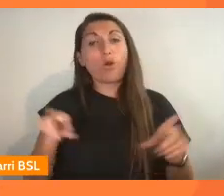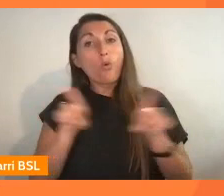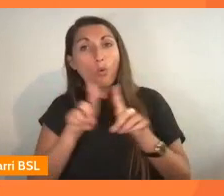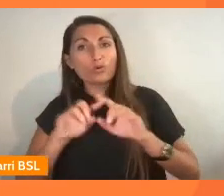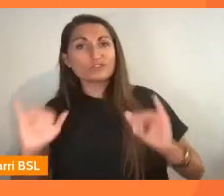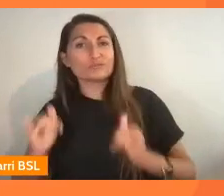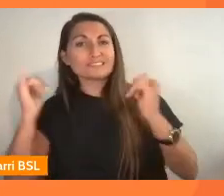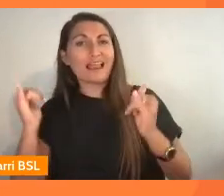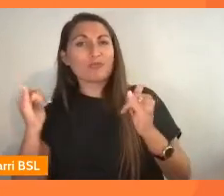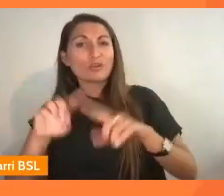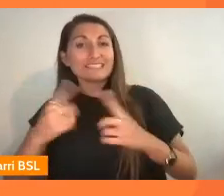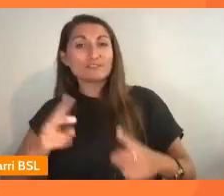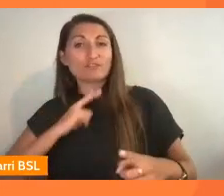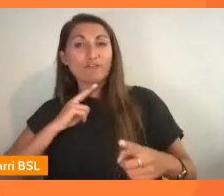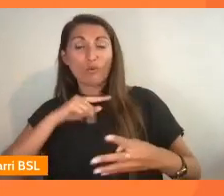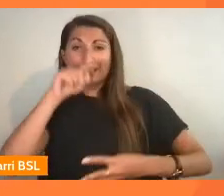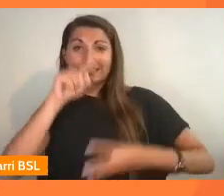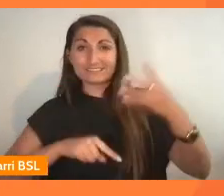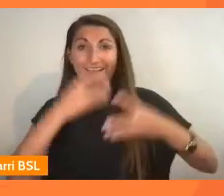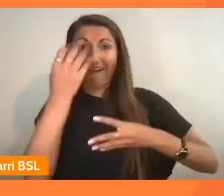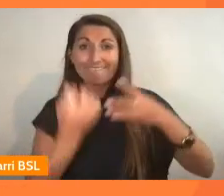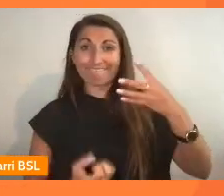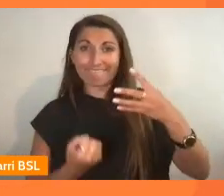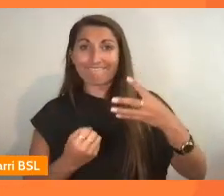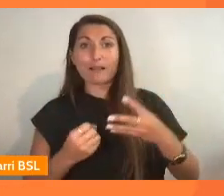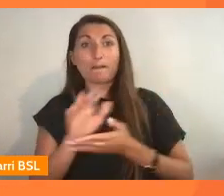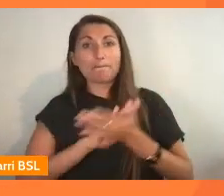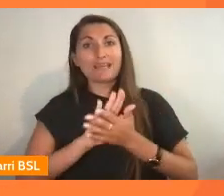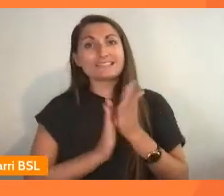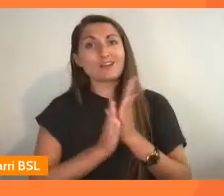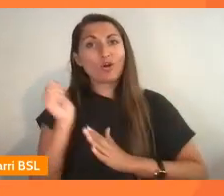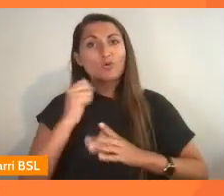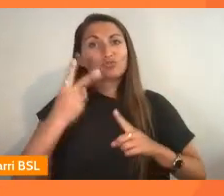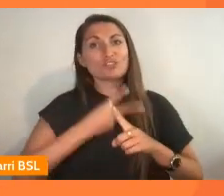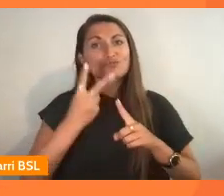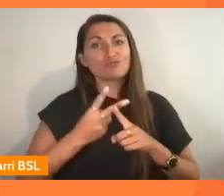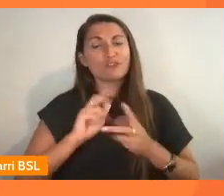that repositions culture, that reflects the stories of people who don't